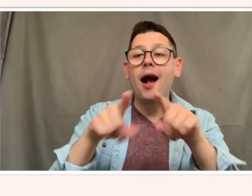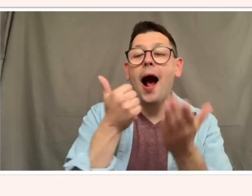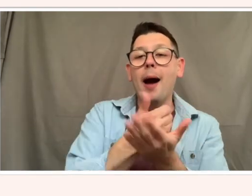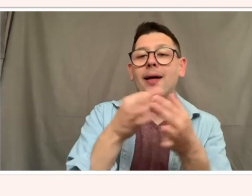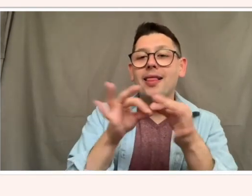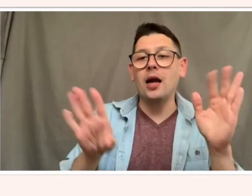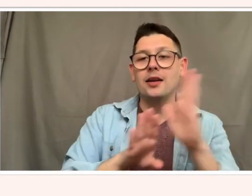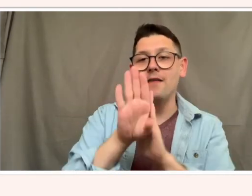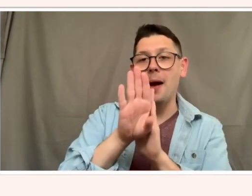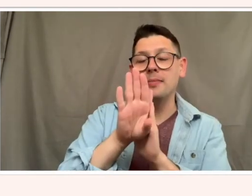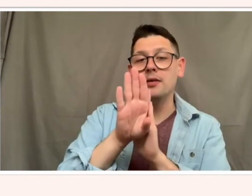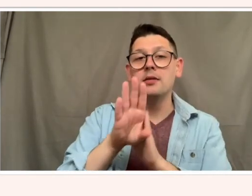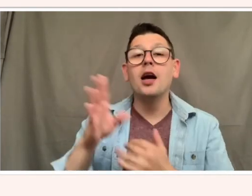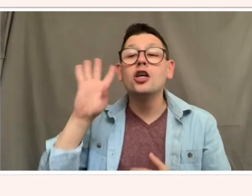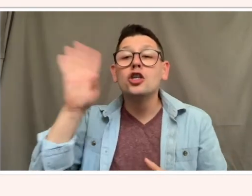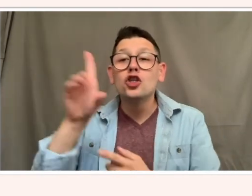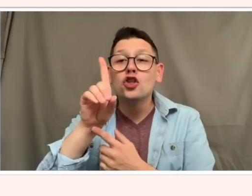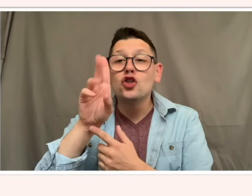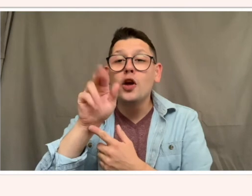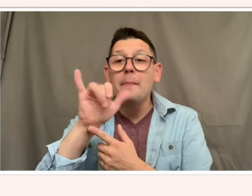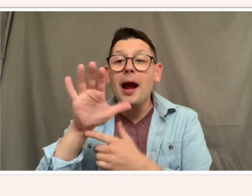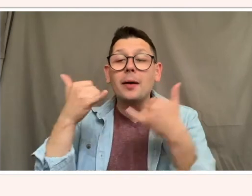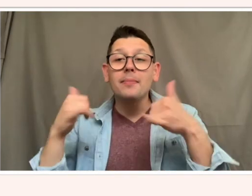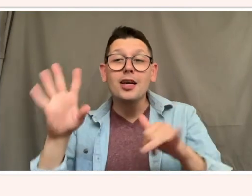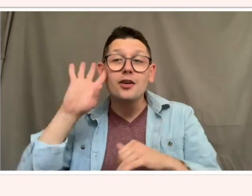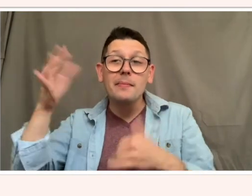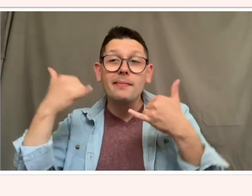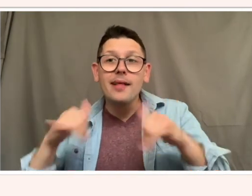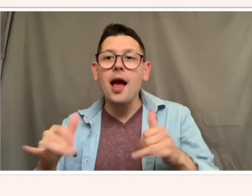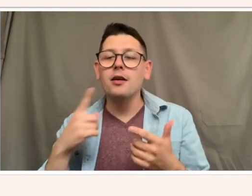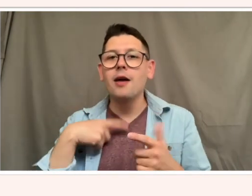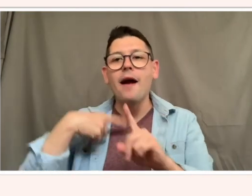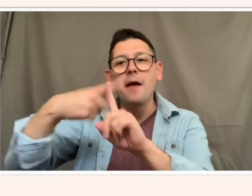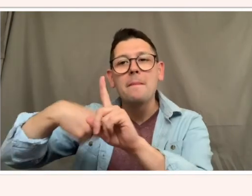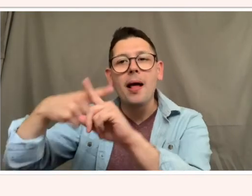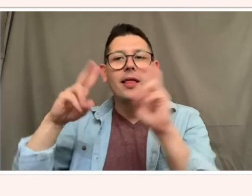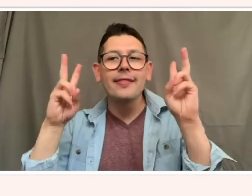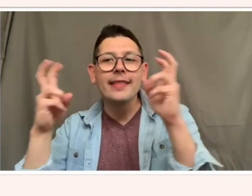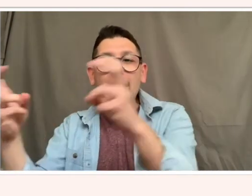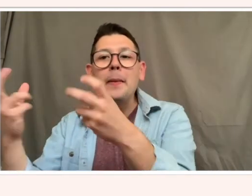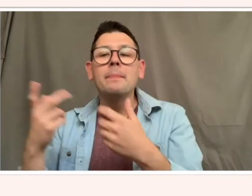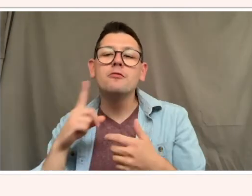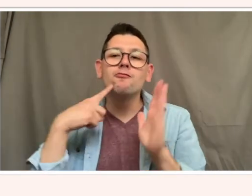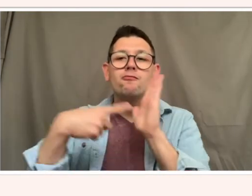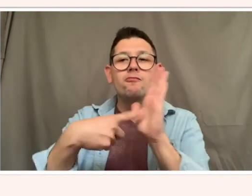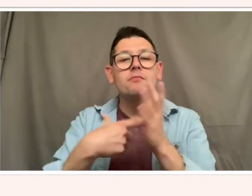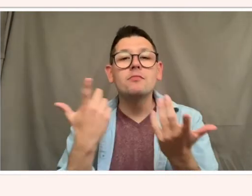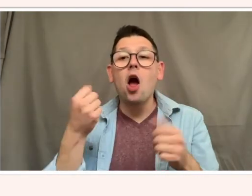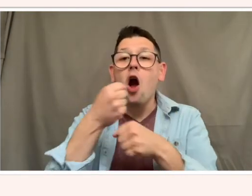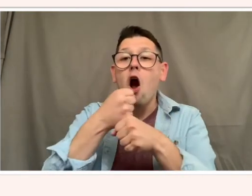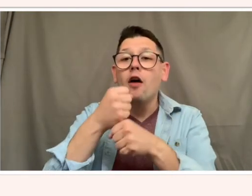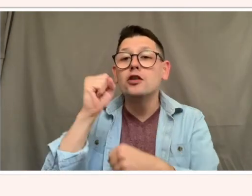that because they're playing, they are having fun, but they're also learning language at the same time.